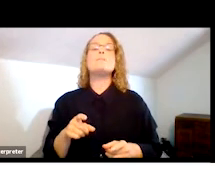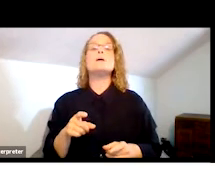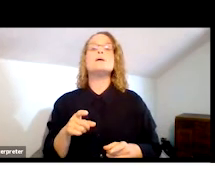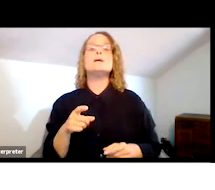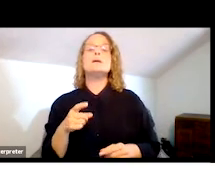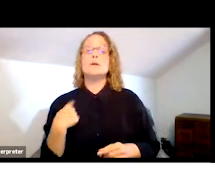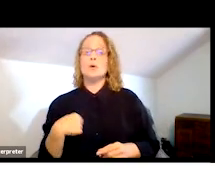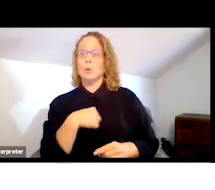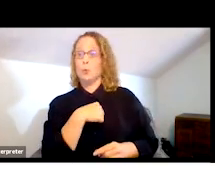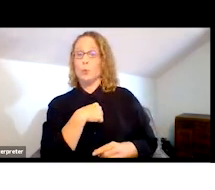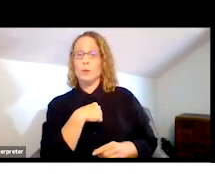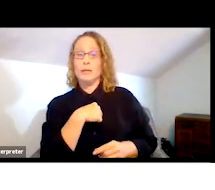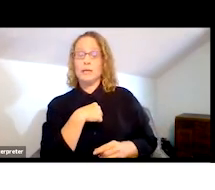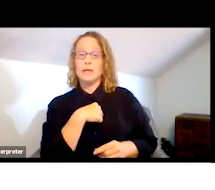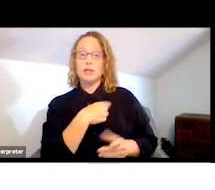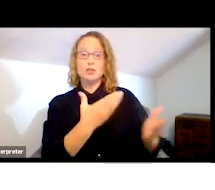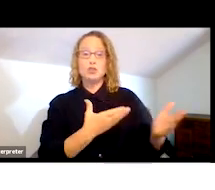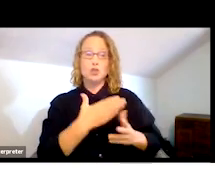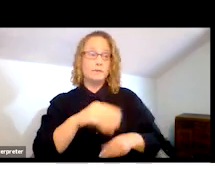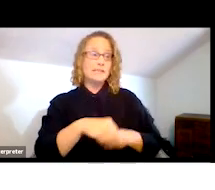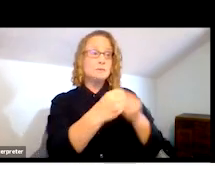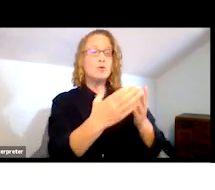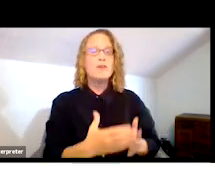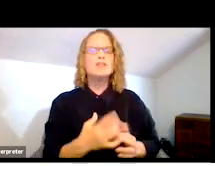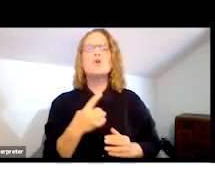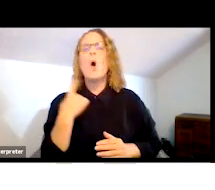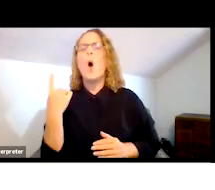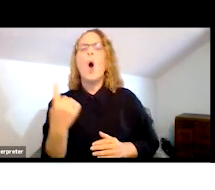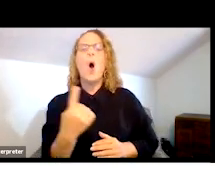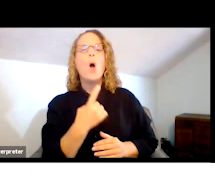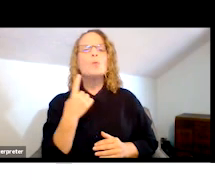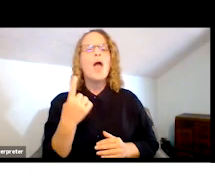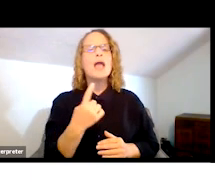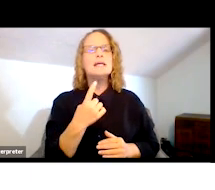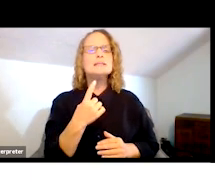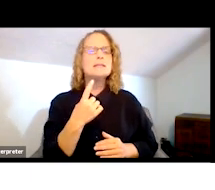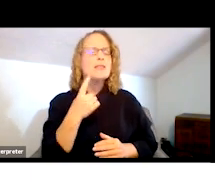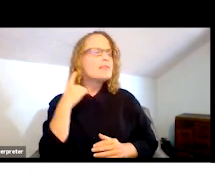that we can employ when working on de-escalation is active listening.